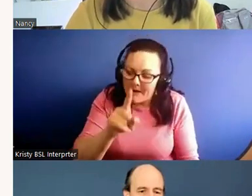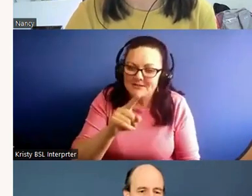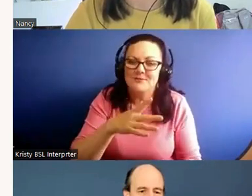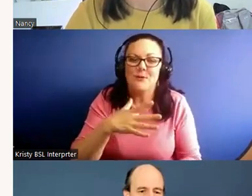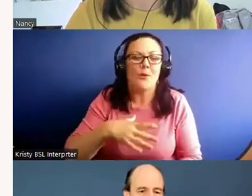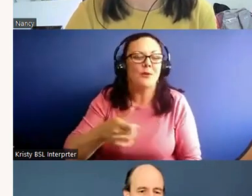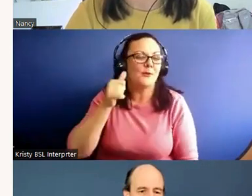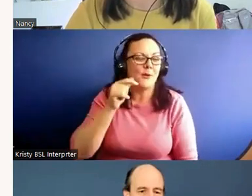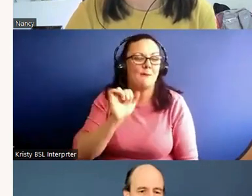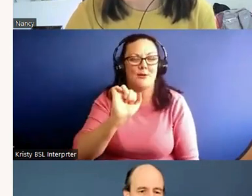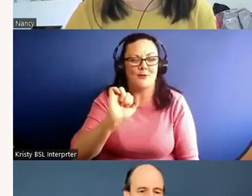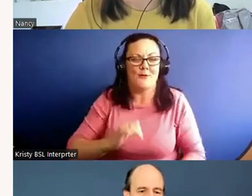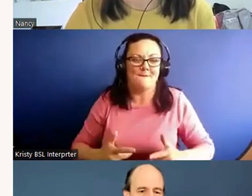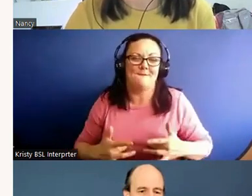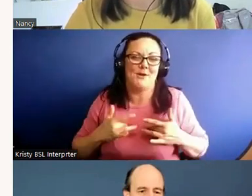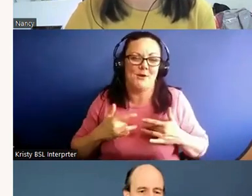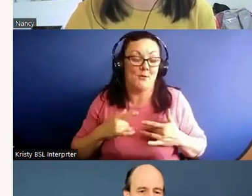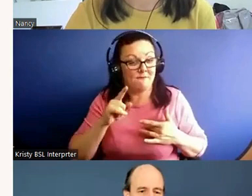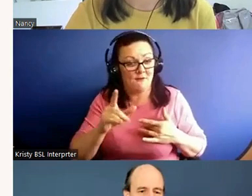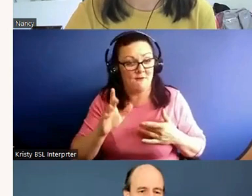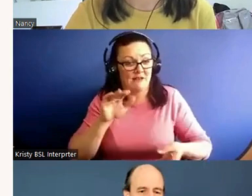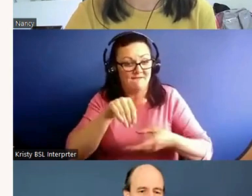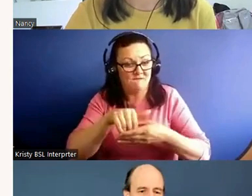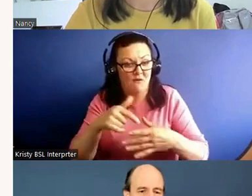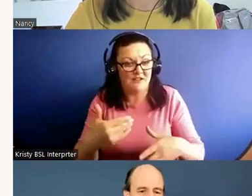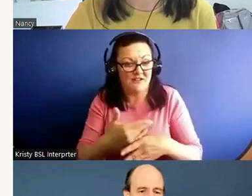kinds of activities what you think the benefits are. If